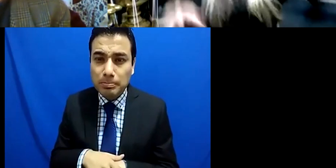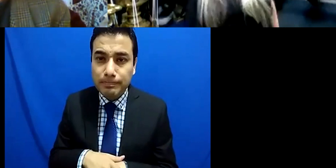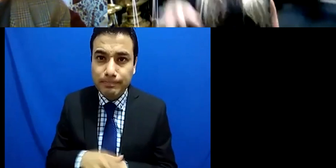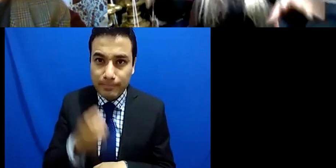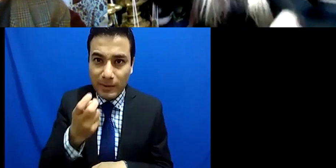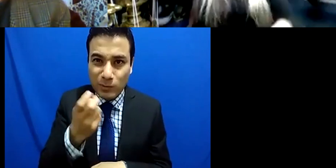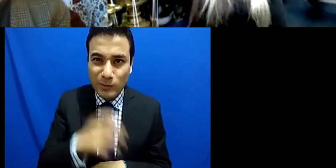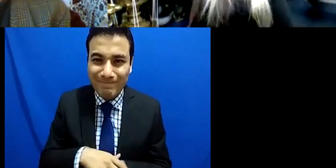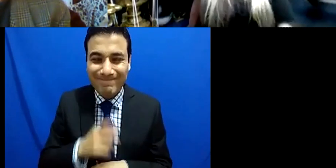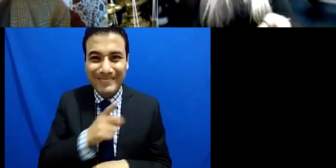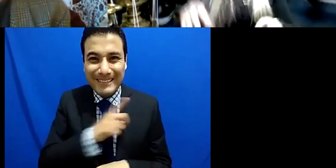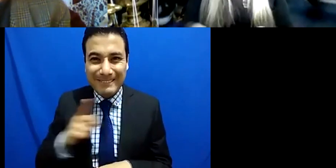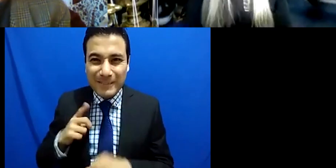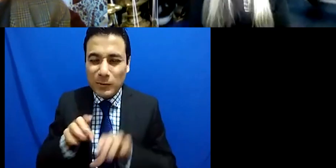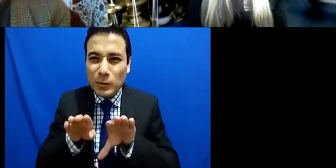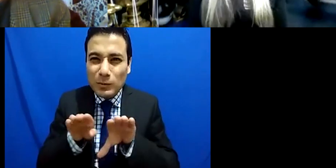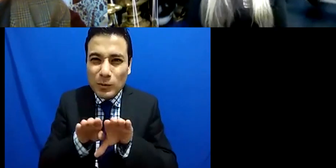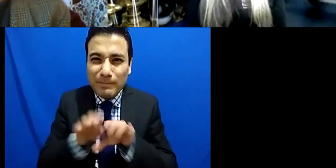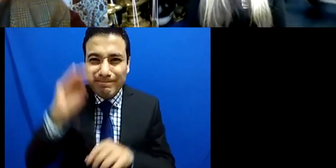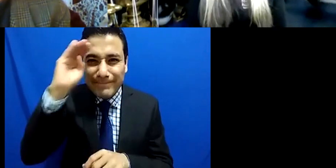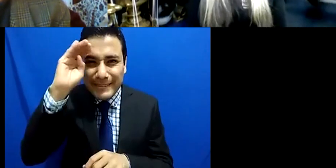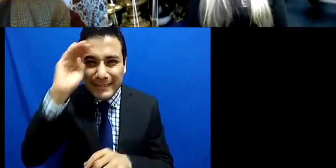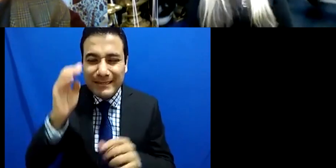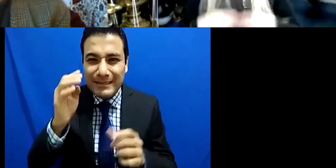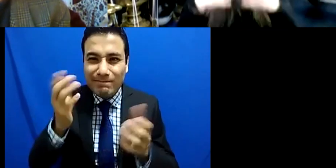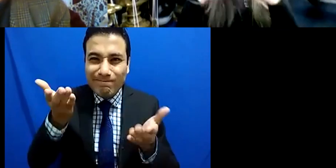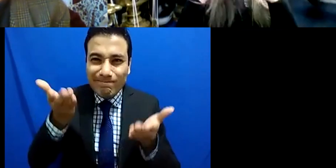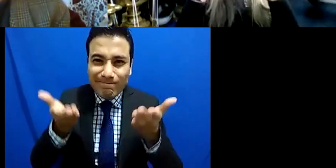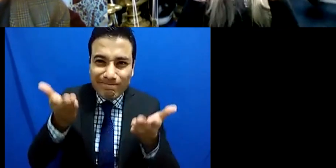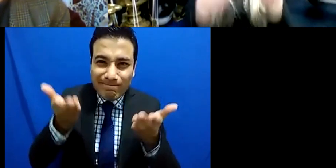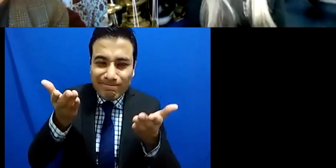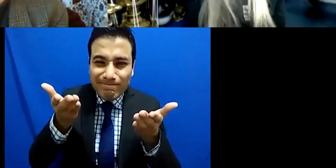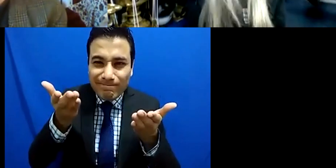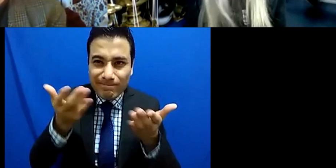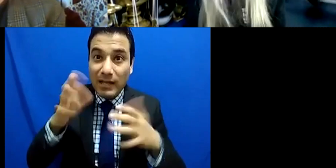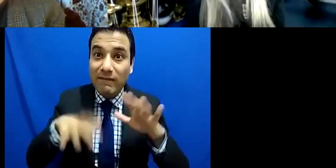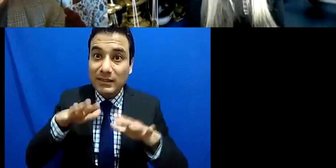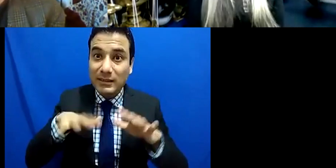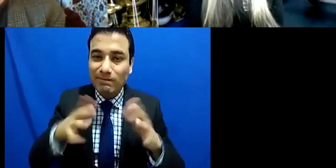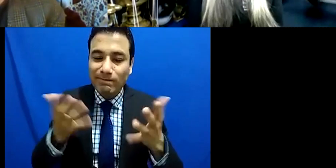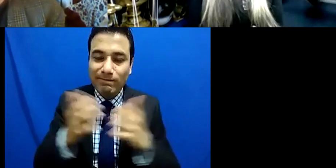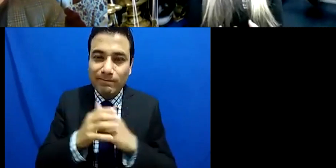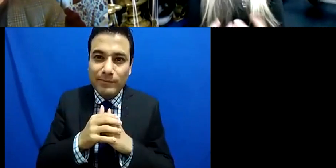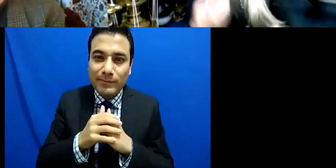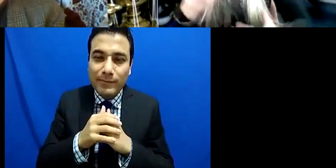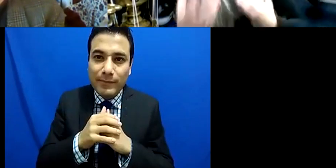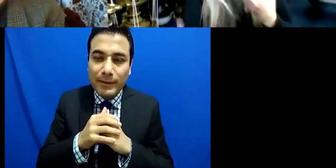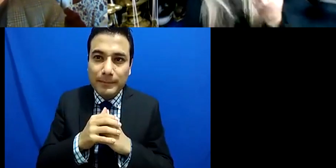those scales a bit bit skewer and so this is when there's an opportunity then to perhaps talk about